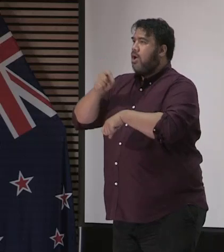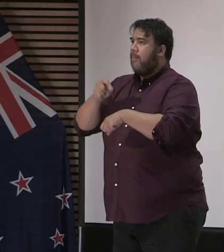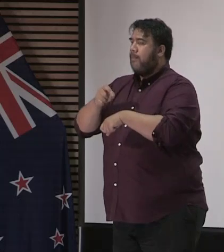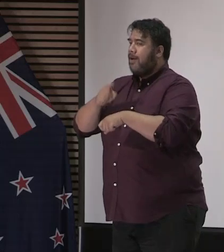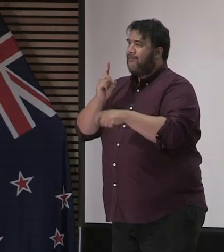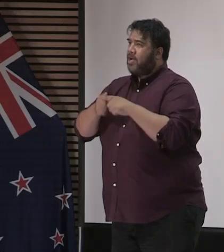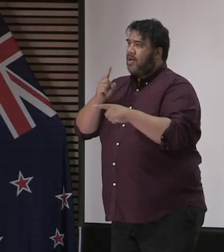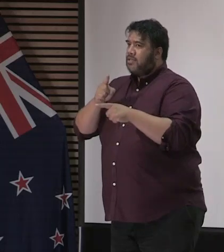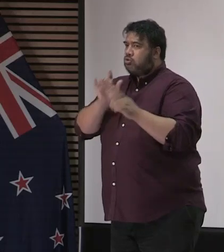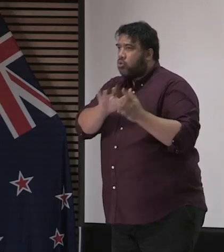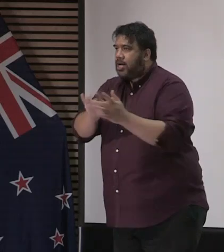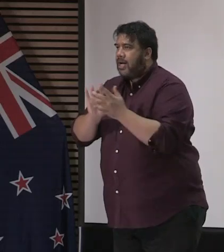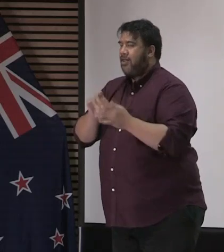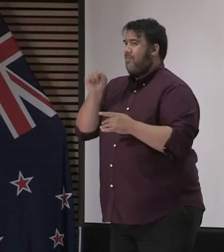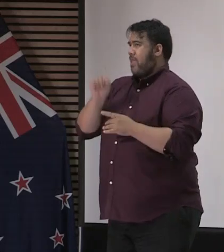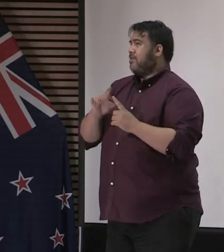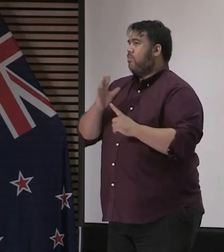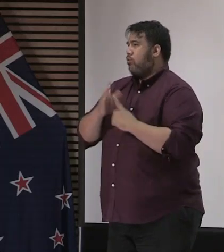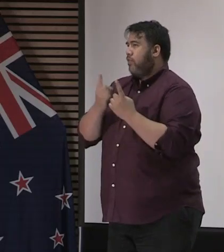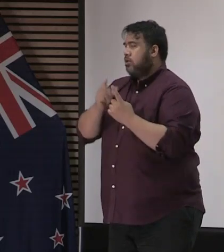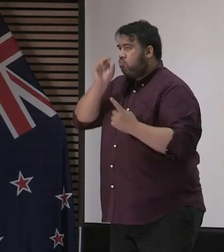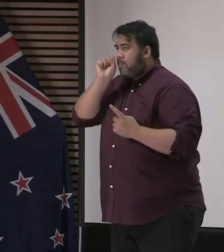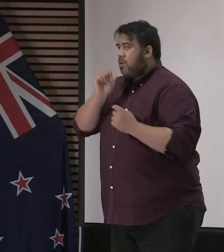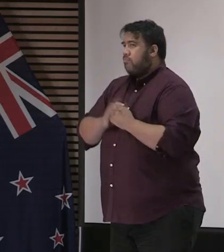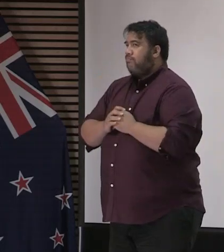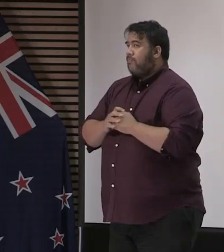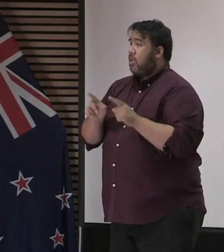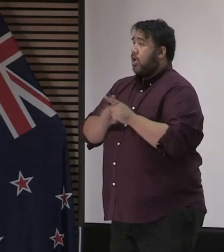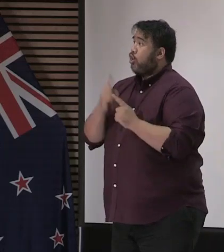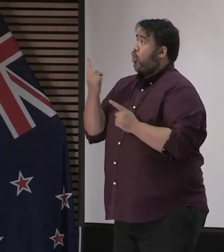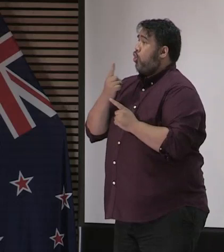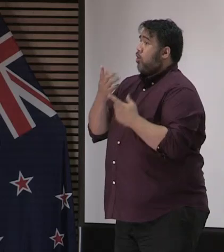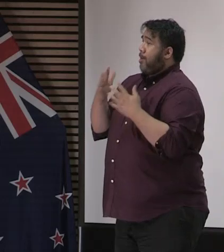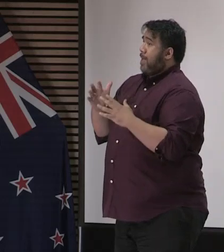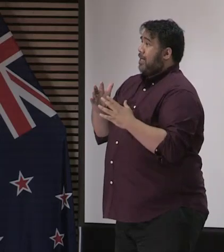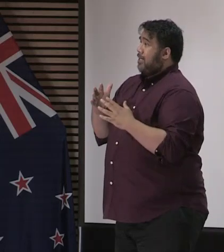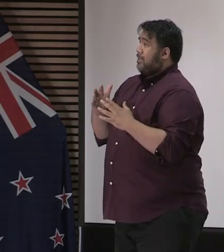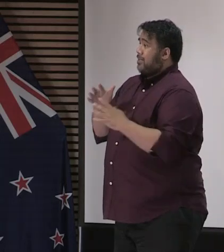indicators, I think the